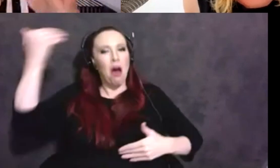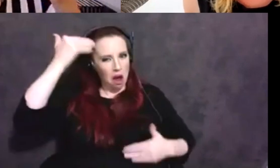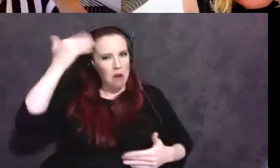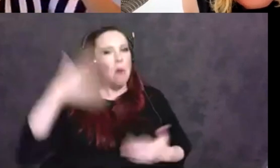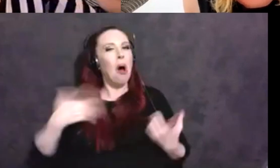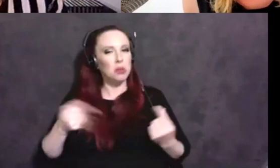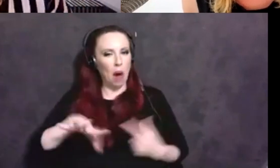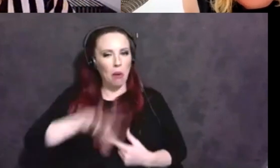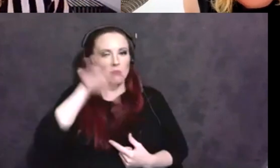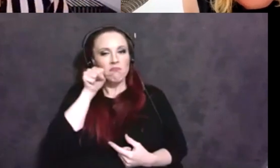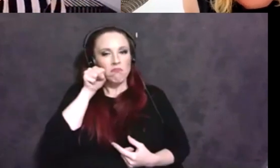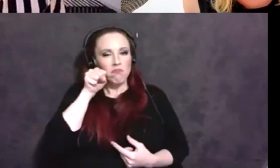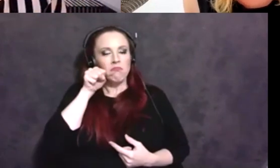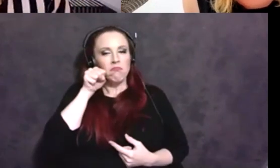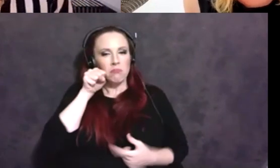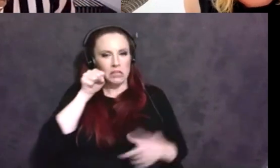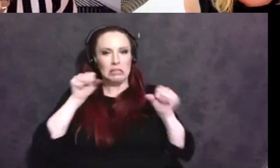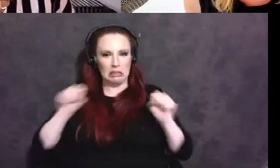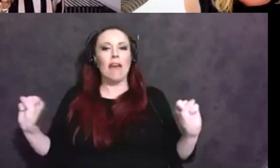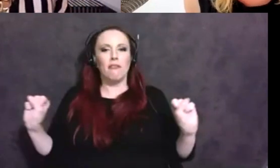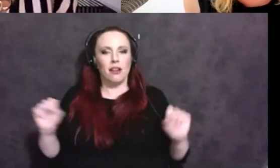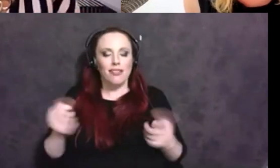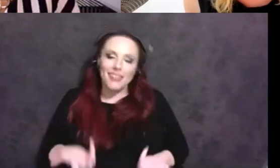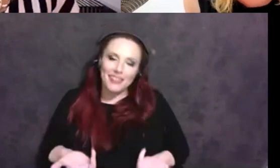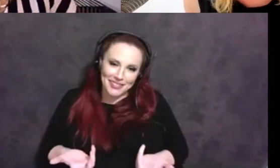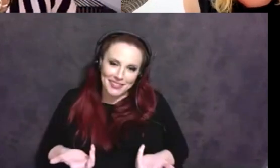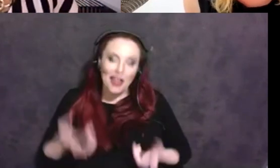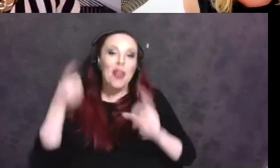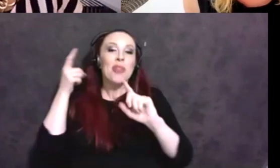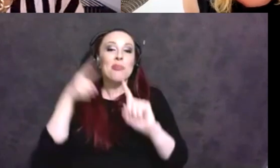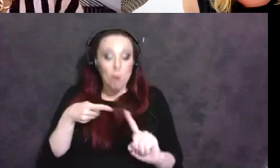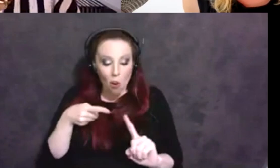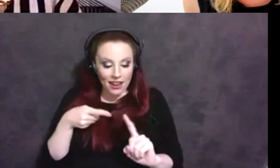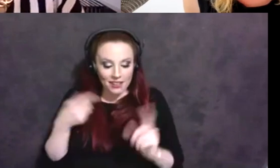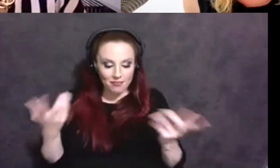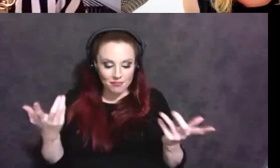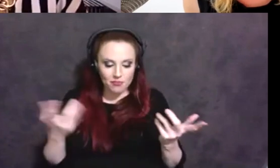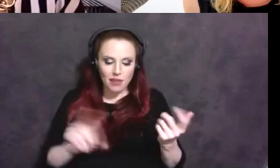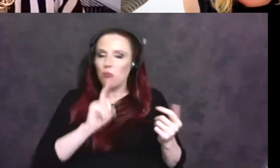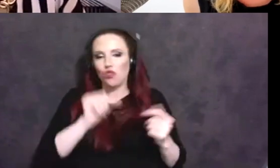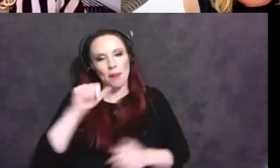is no research that chose -- shows holding your breath is an effective way against COVID.